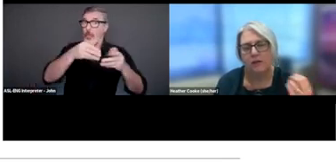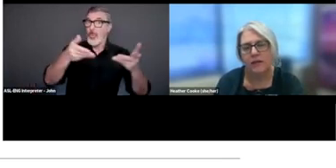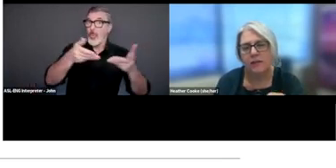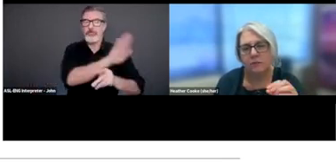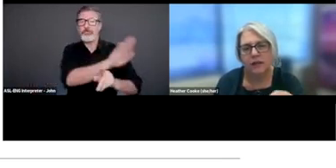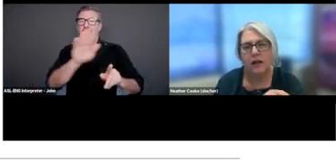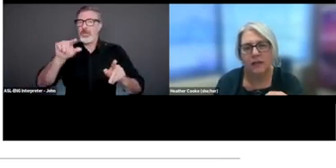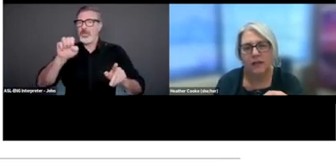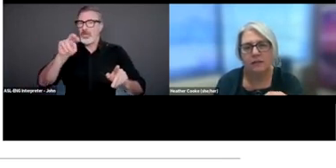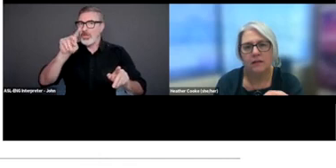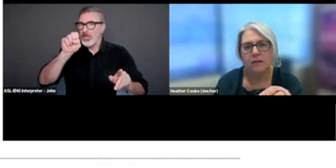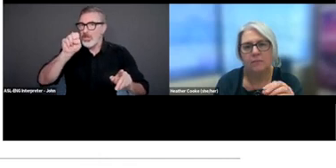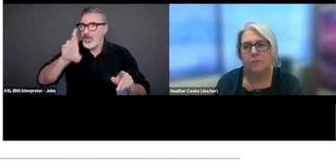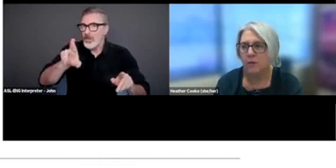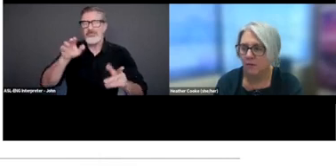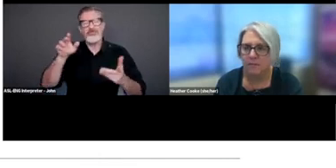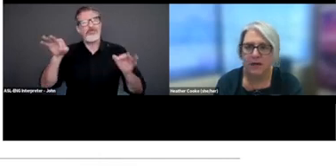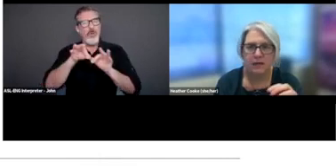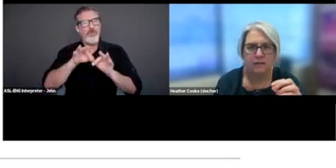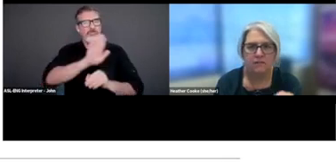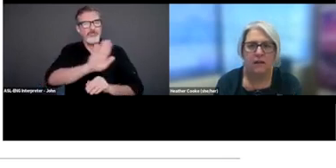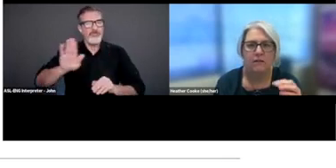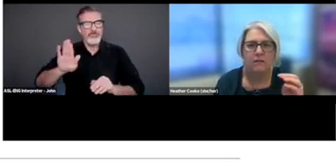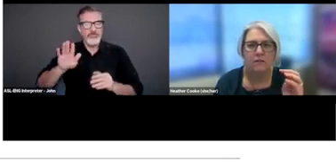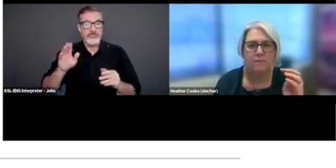And our findings really highlight the the problematics,